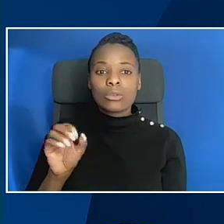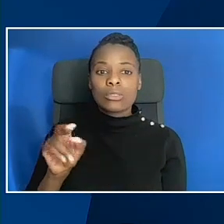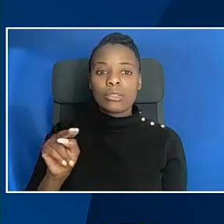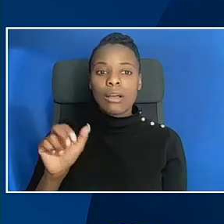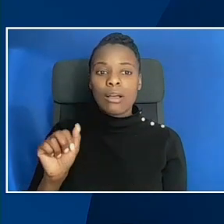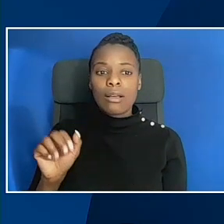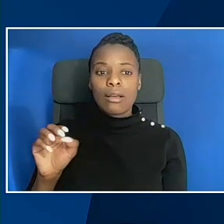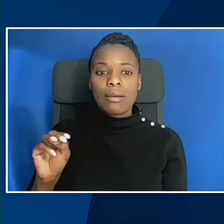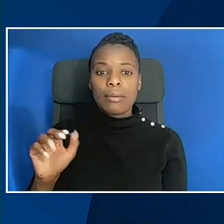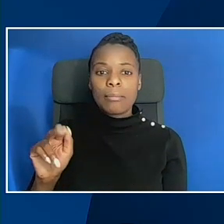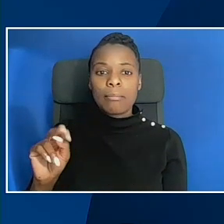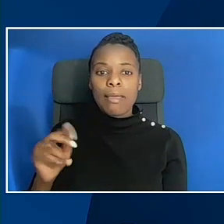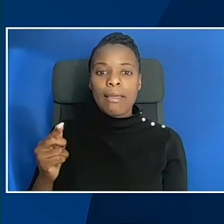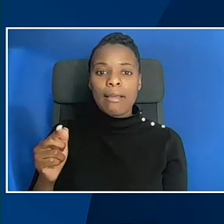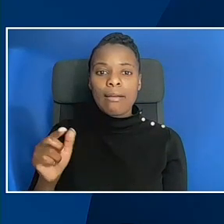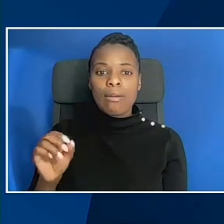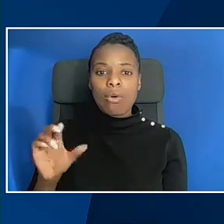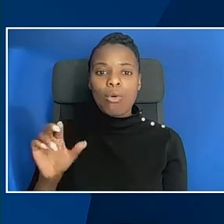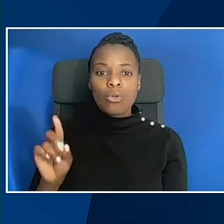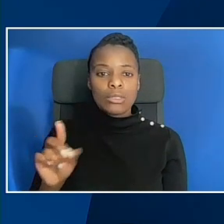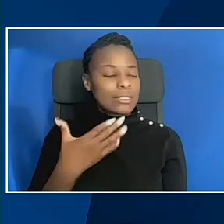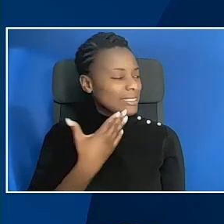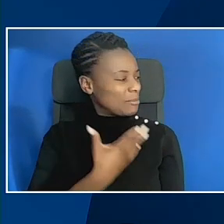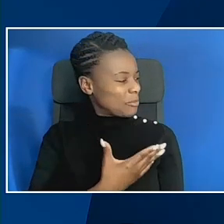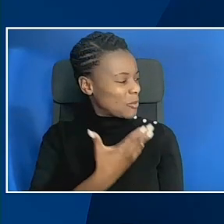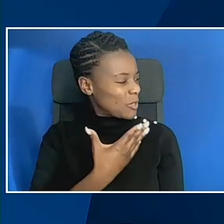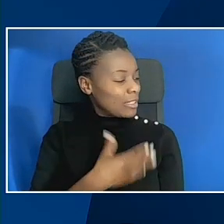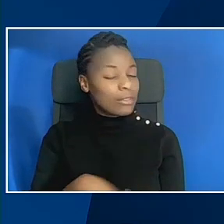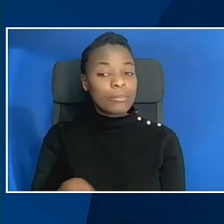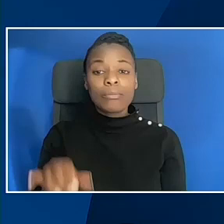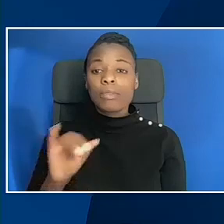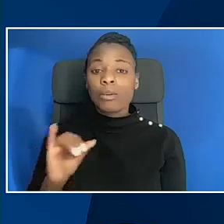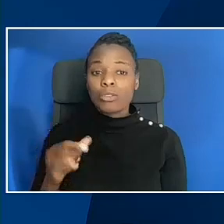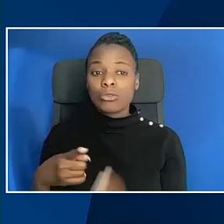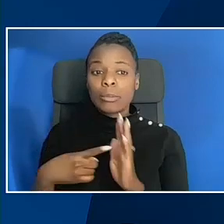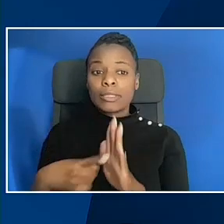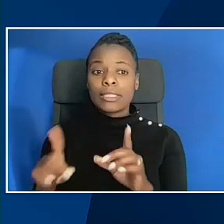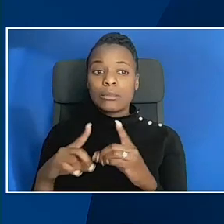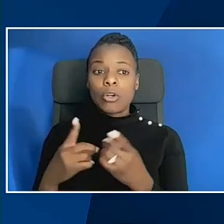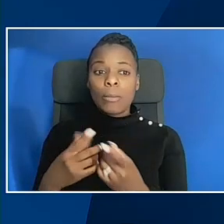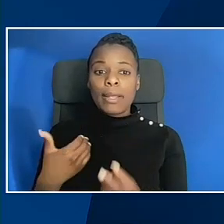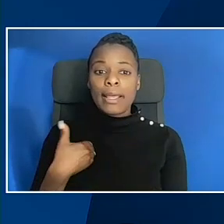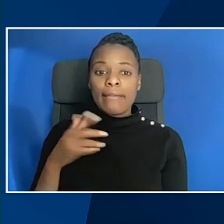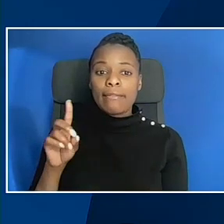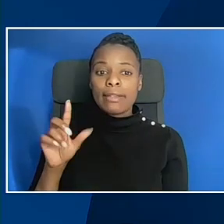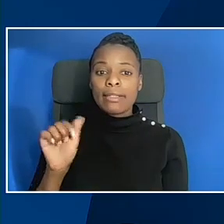Representing the Department, we also have David Musser. Good morning, all.